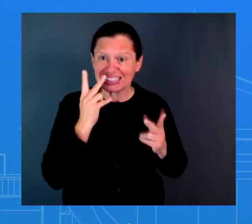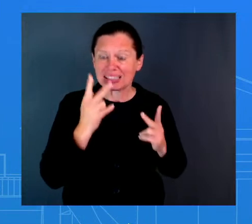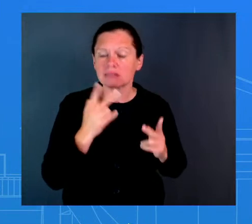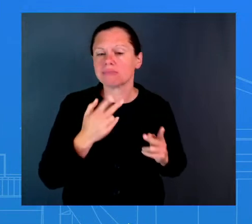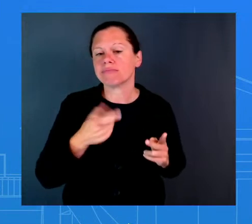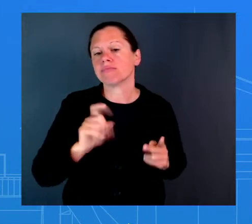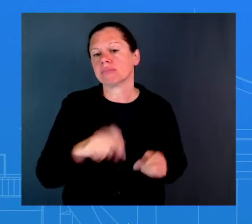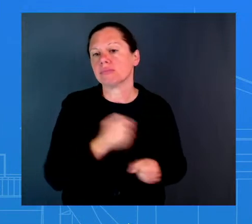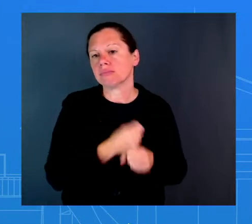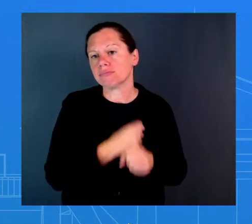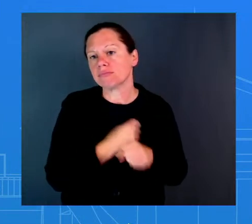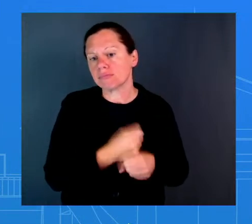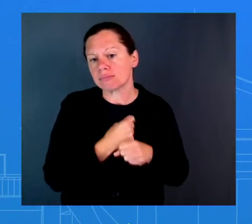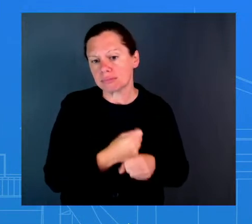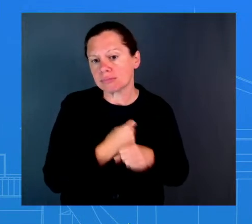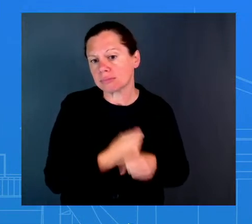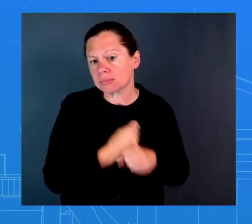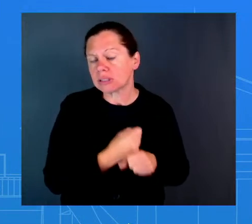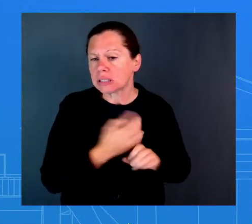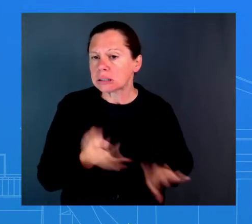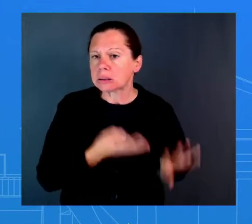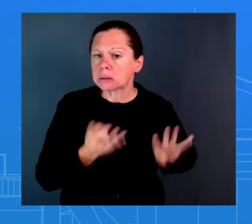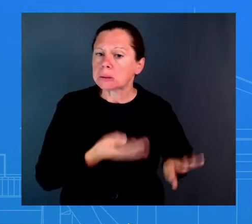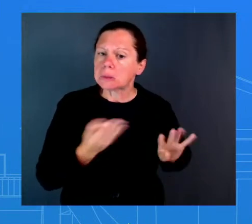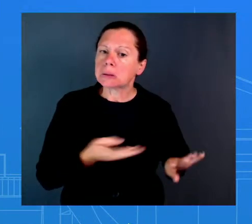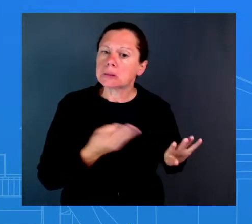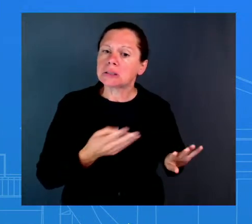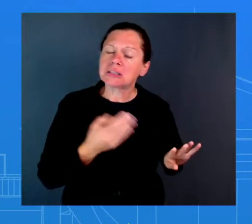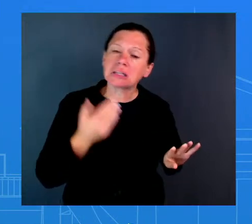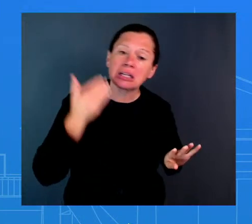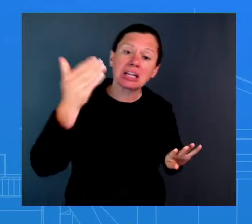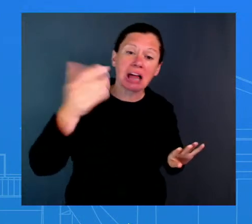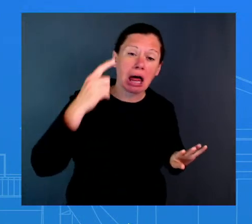where additional production, additional capability, and --